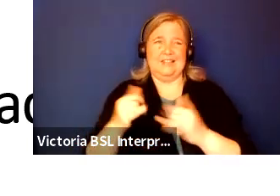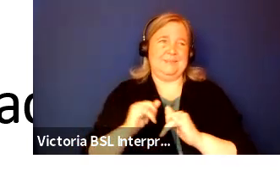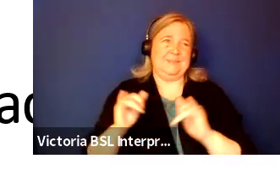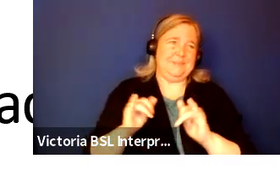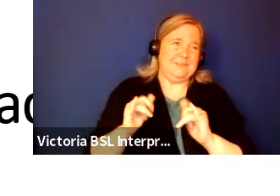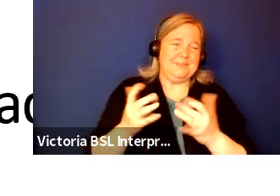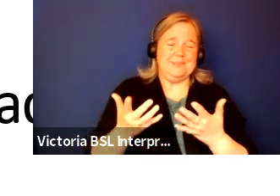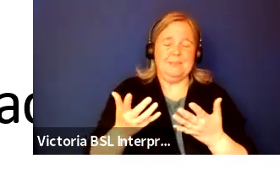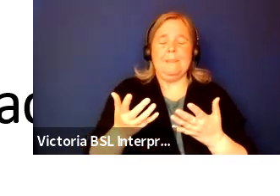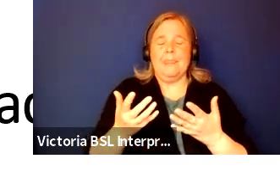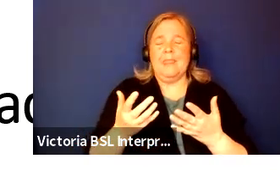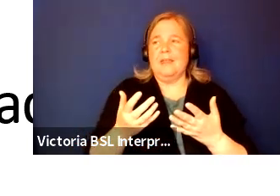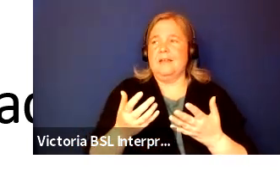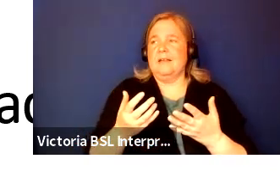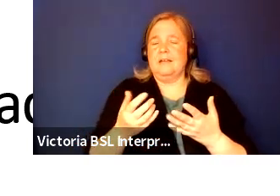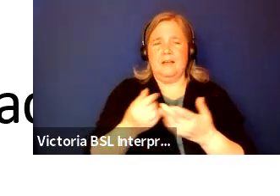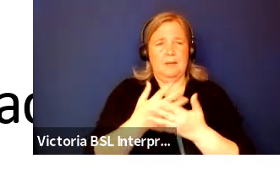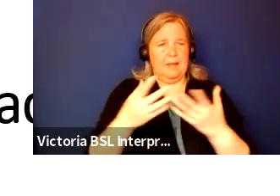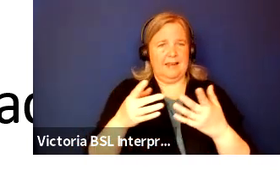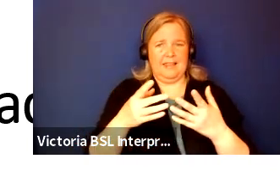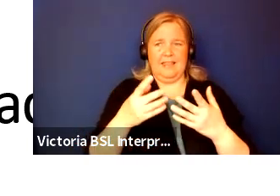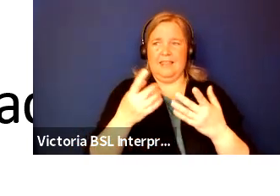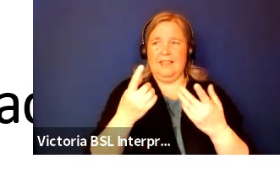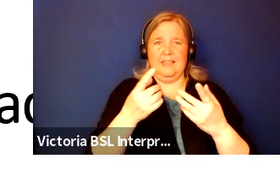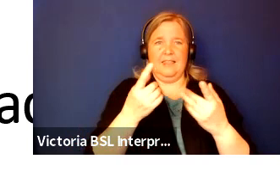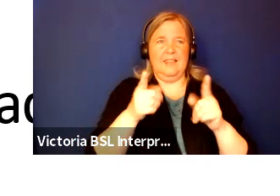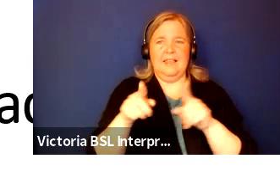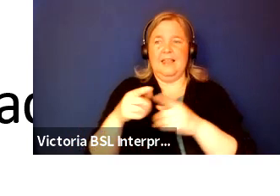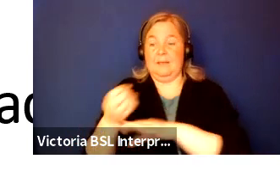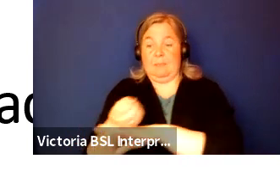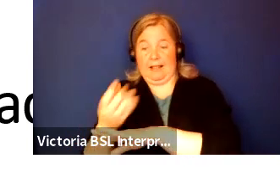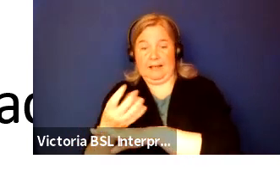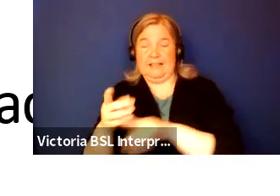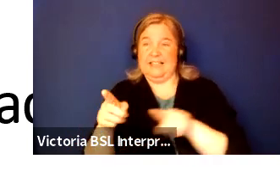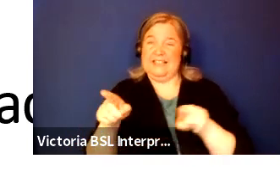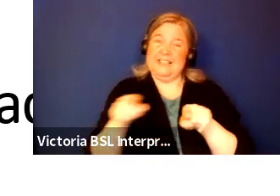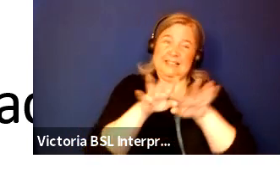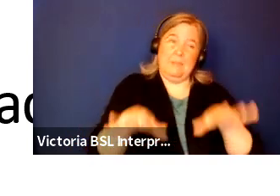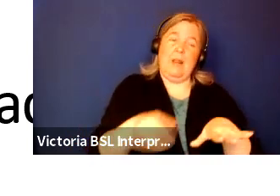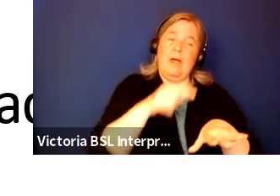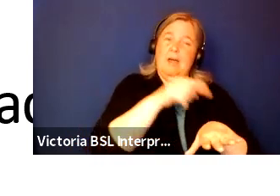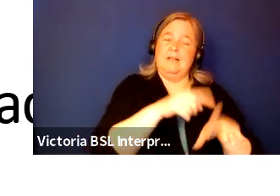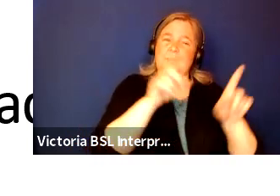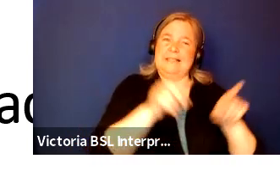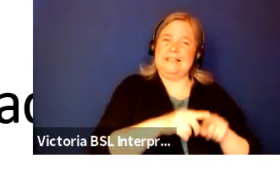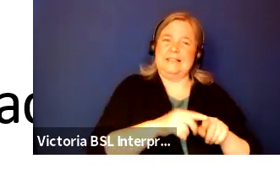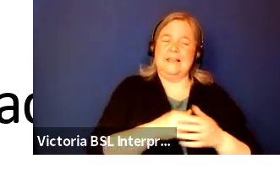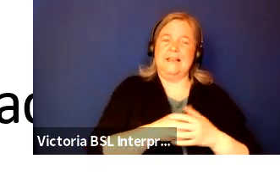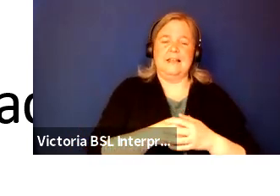Many thing is the same as us, the situation is us and facing big problems.